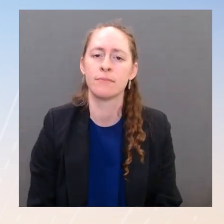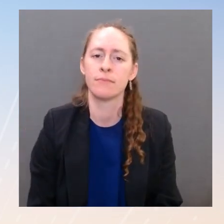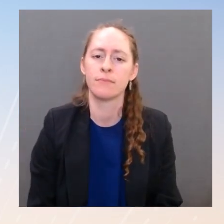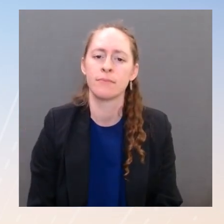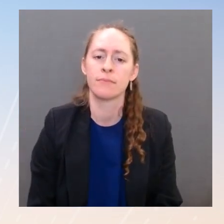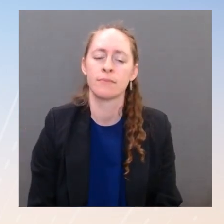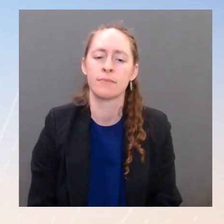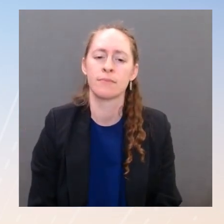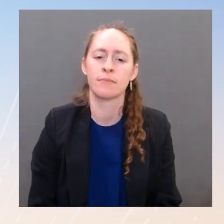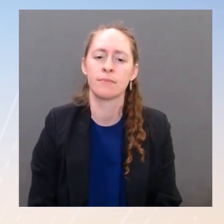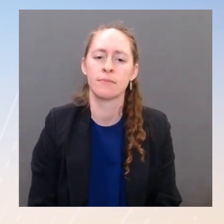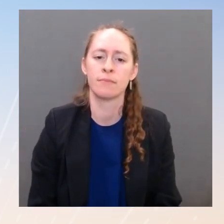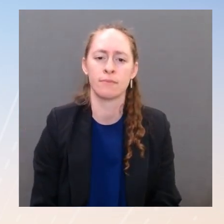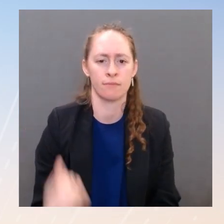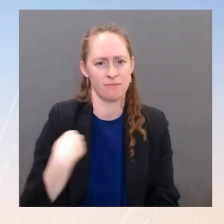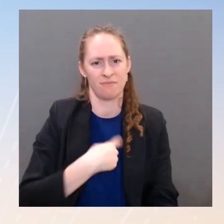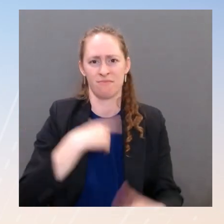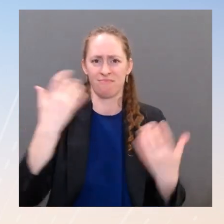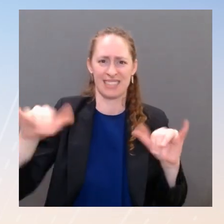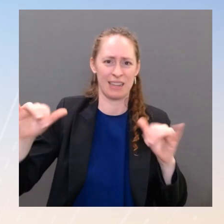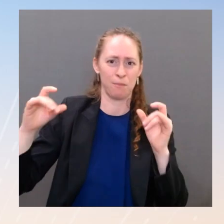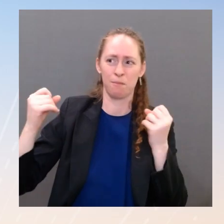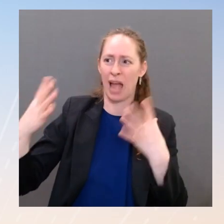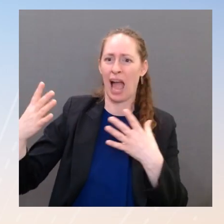over the weekend from many of your outlets as well, including this morning,